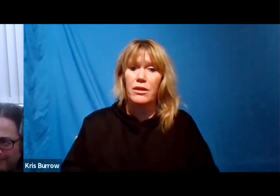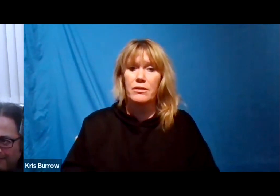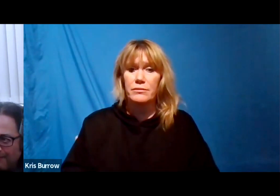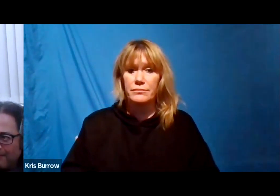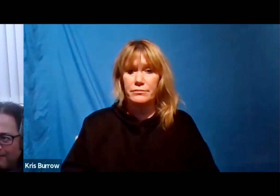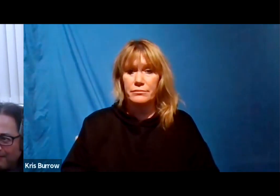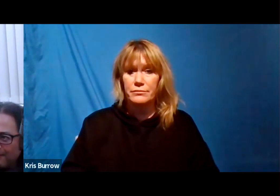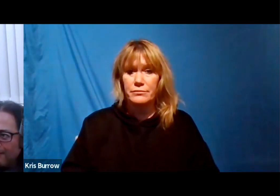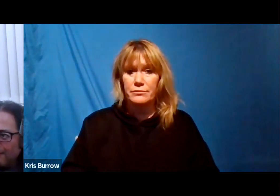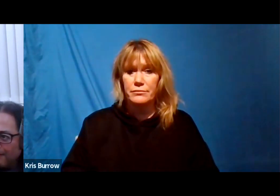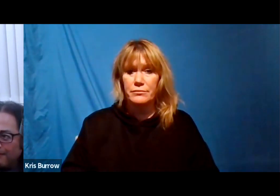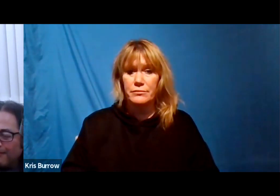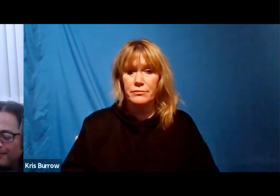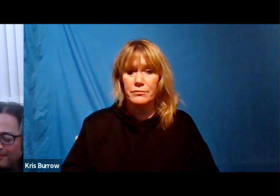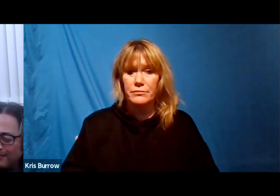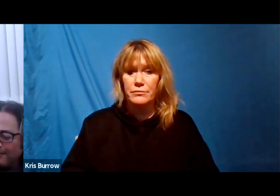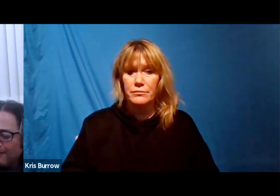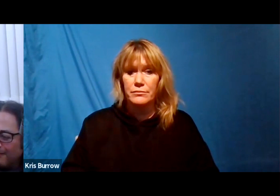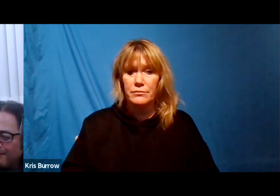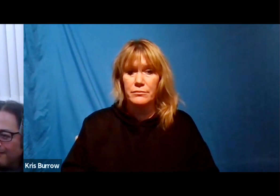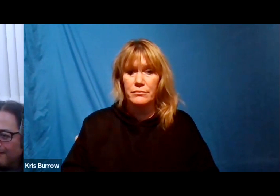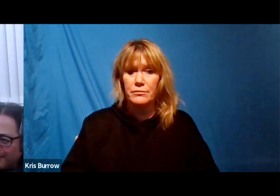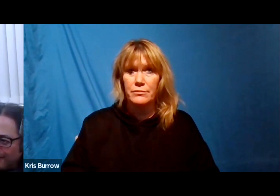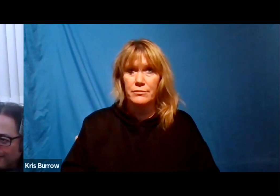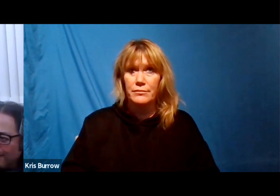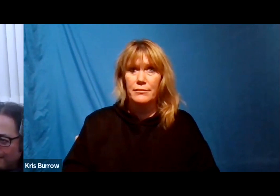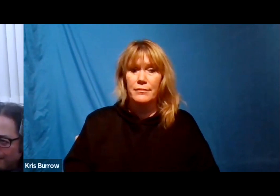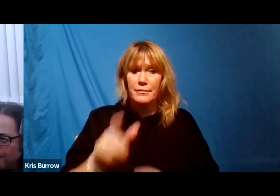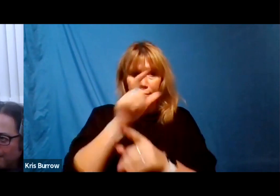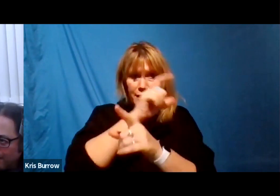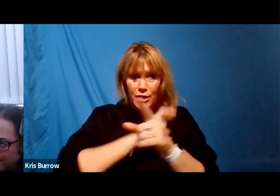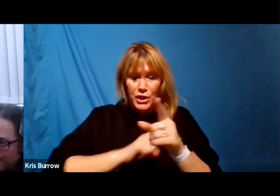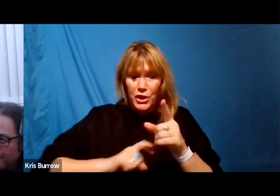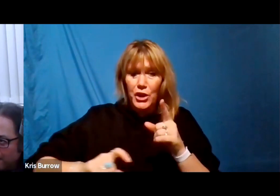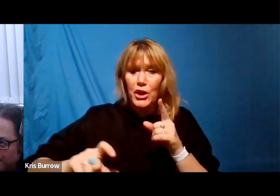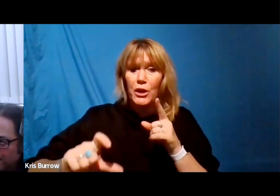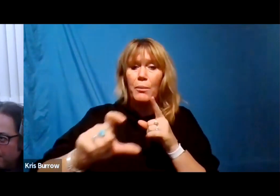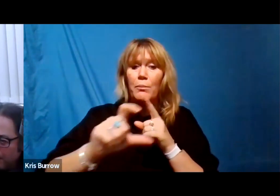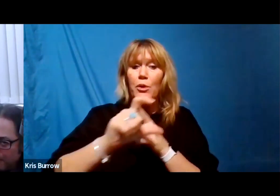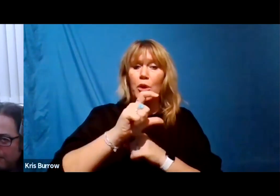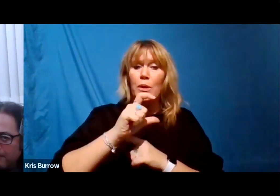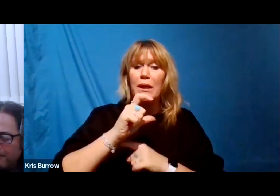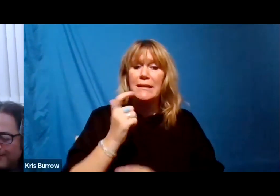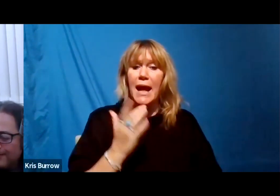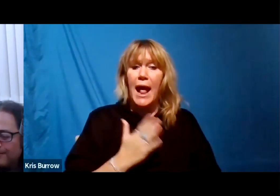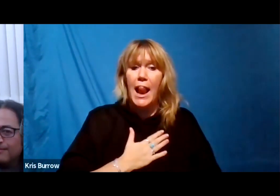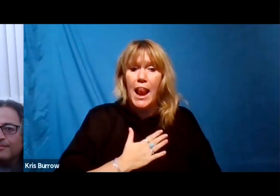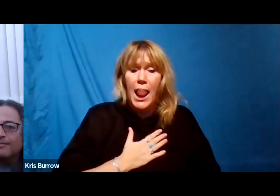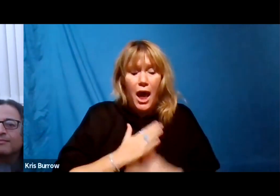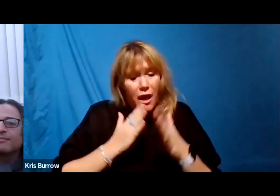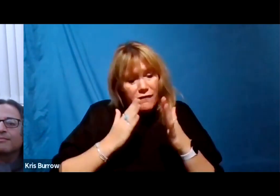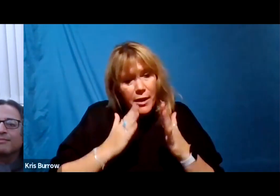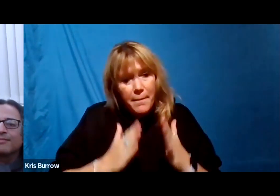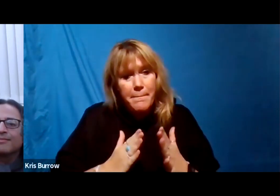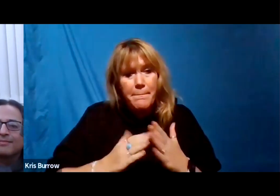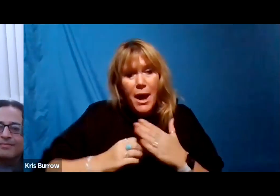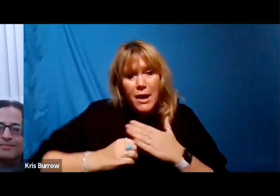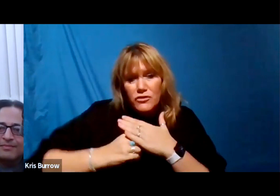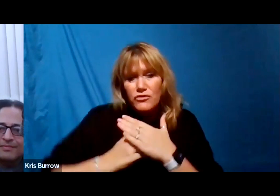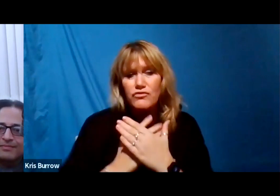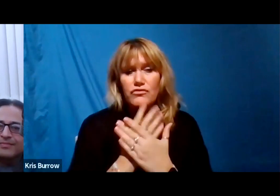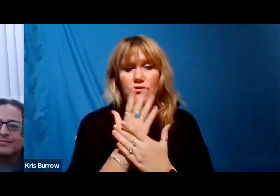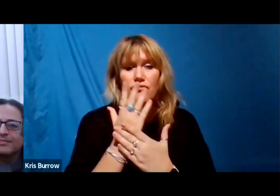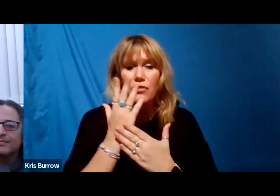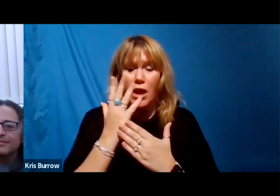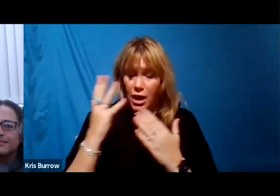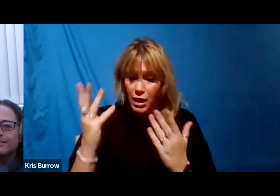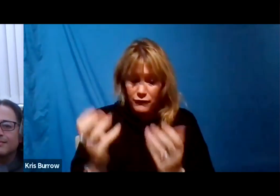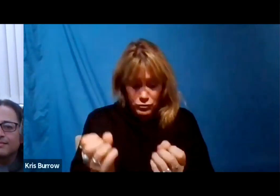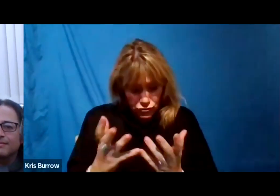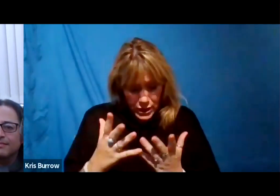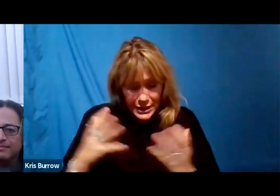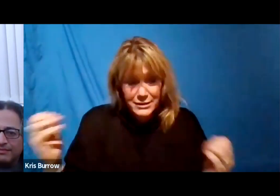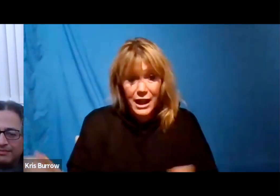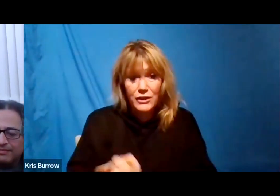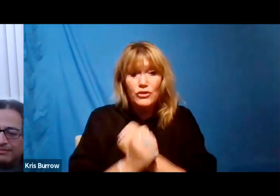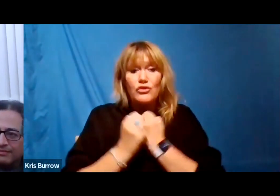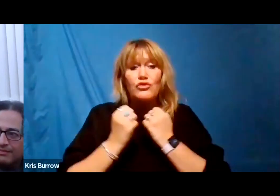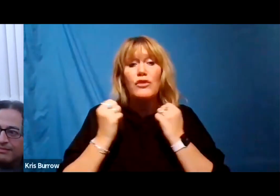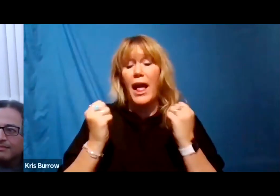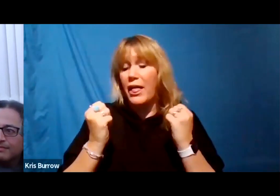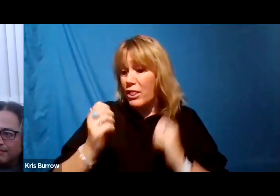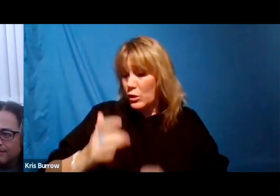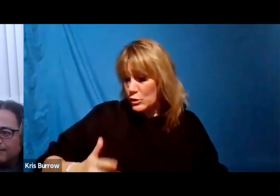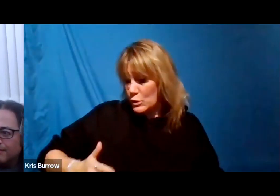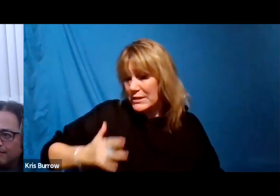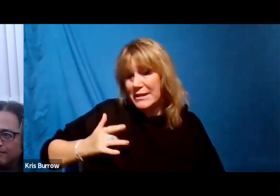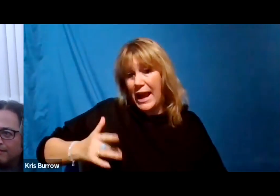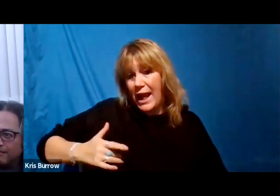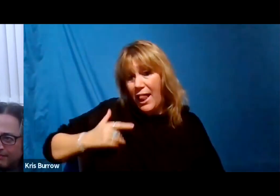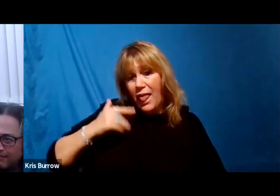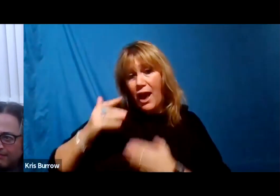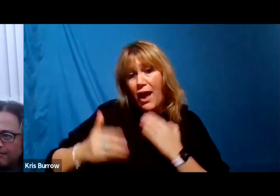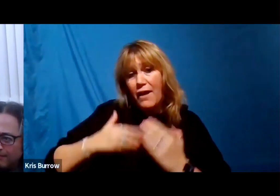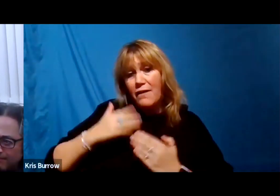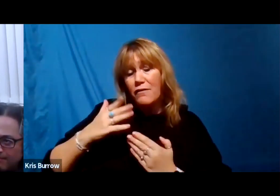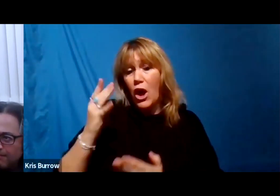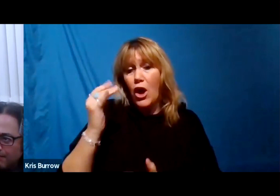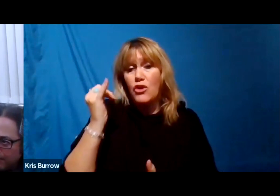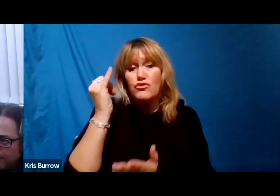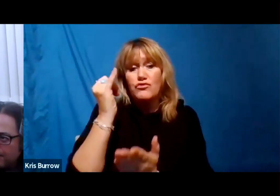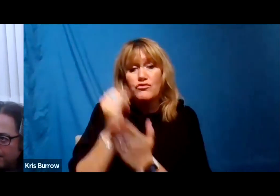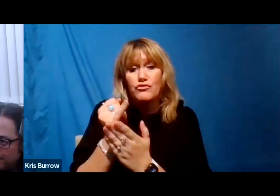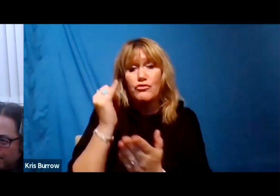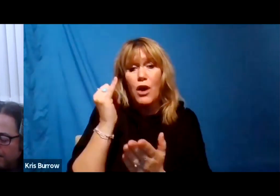Play TV games and lunch with stars